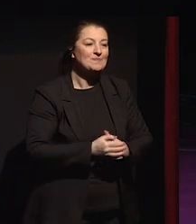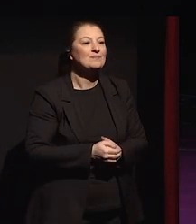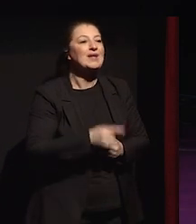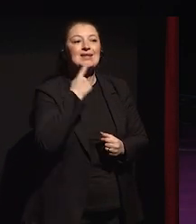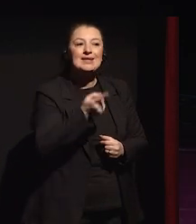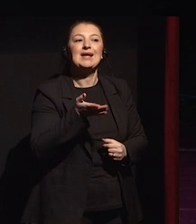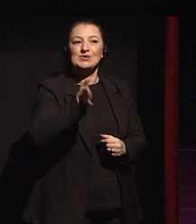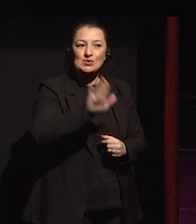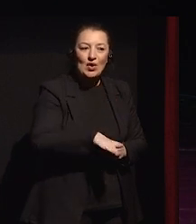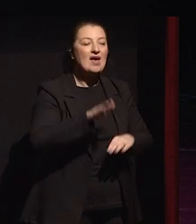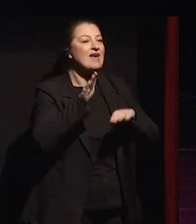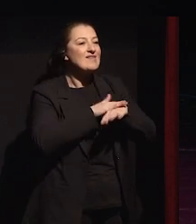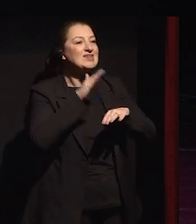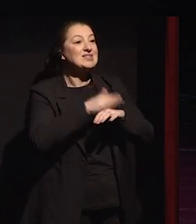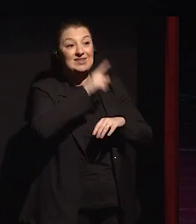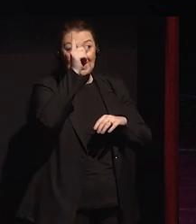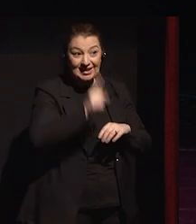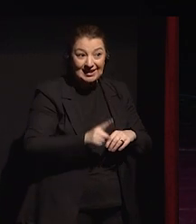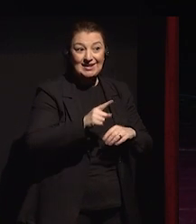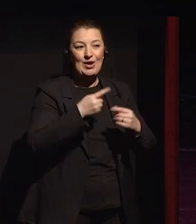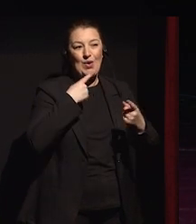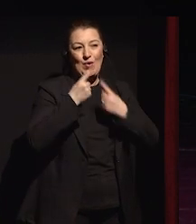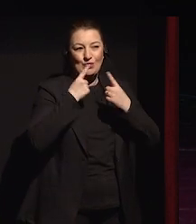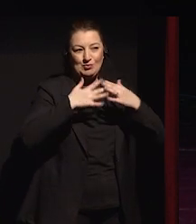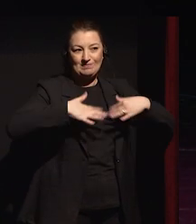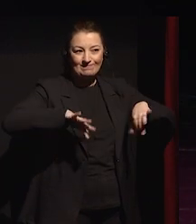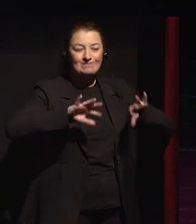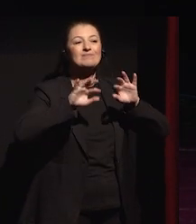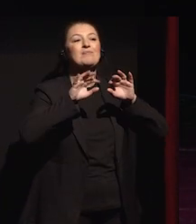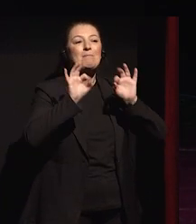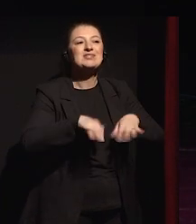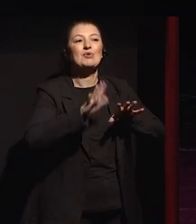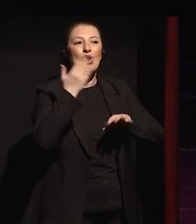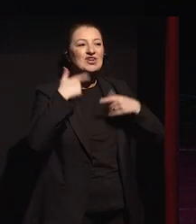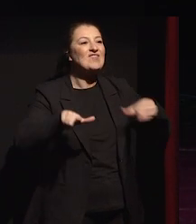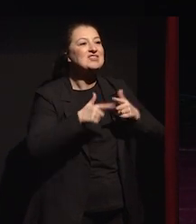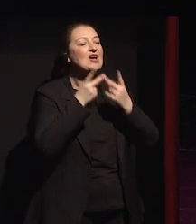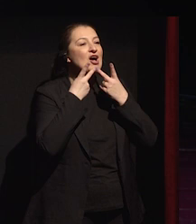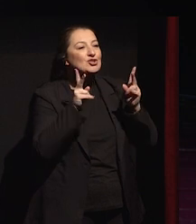Before the festival's first panel discussion, I invite British Council Turkey Country Director